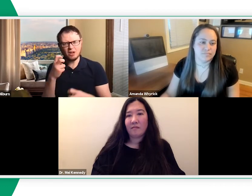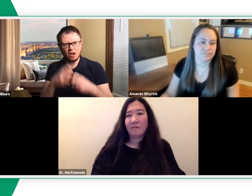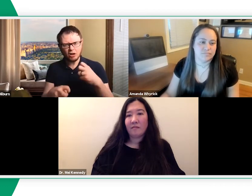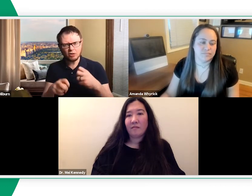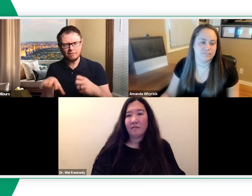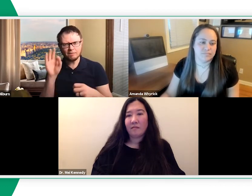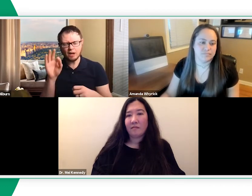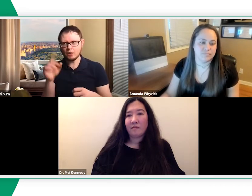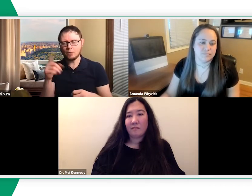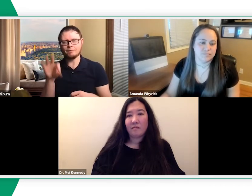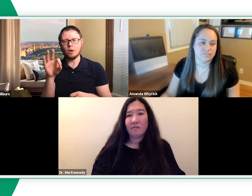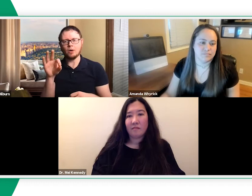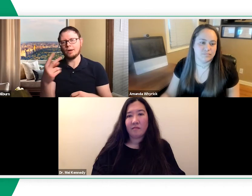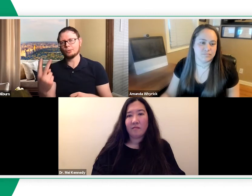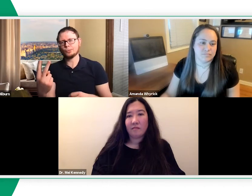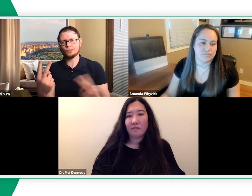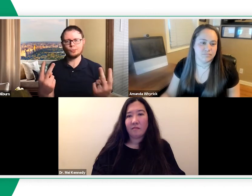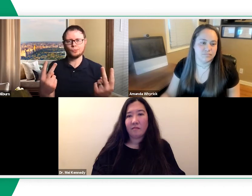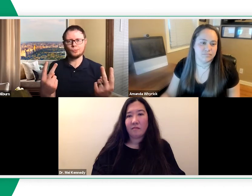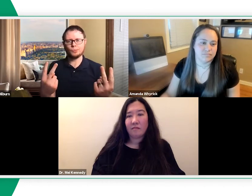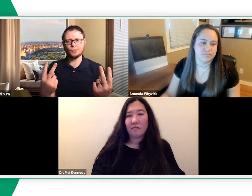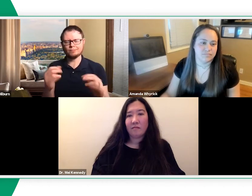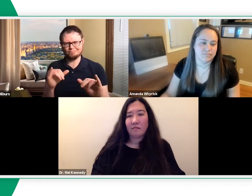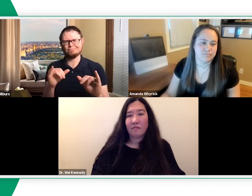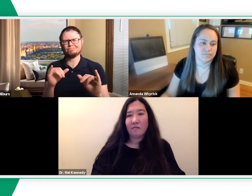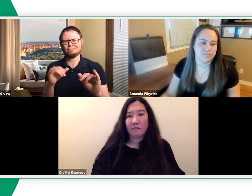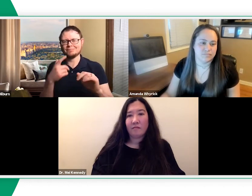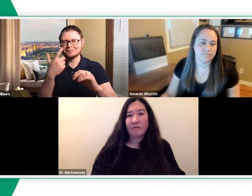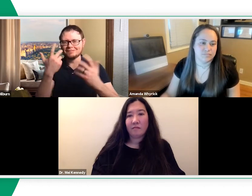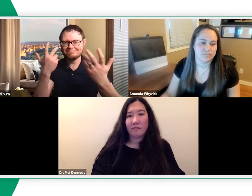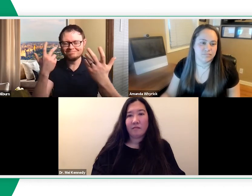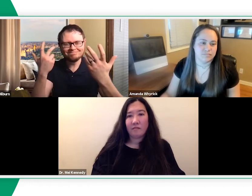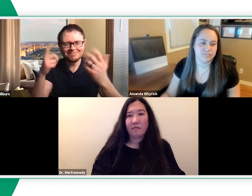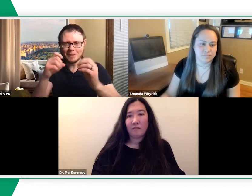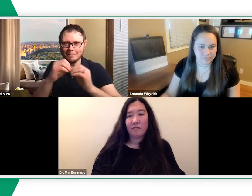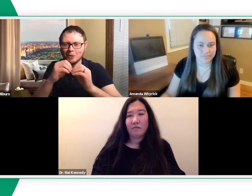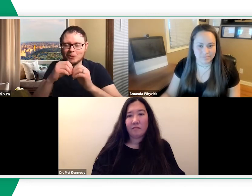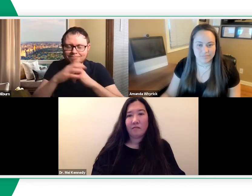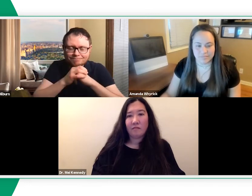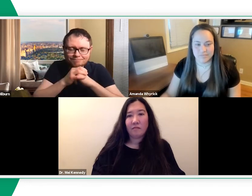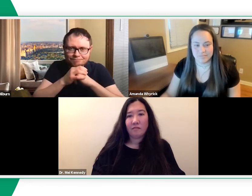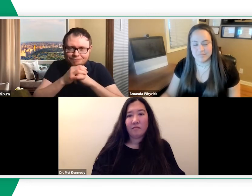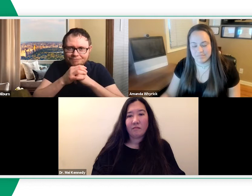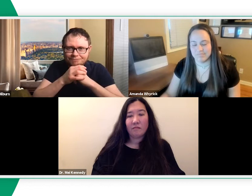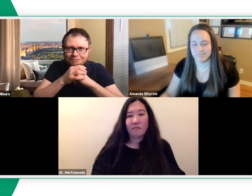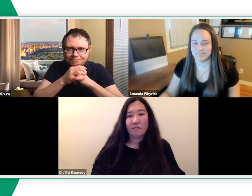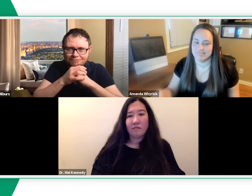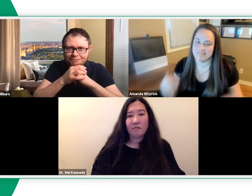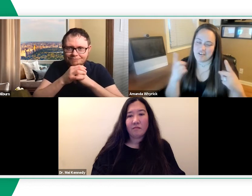Now, with the IT Cyber toolkit, it was very difficult. Very difficult to find.